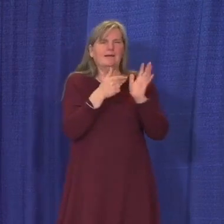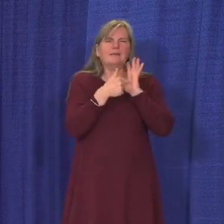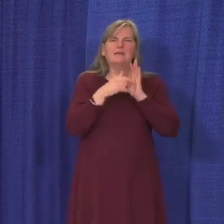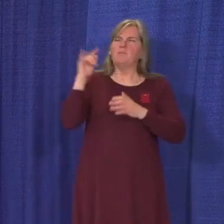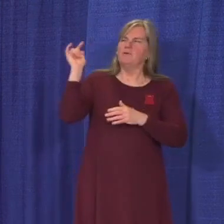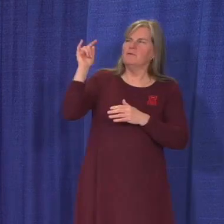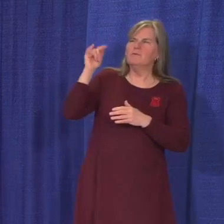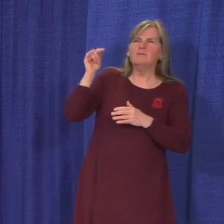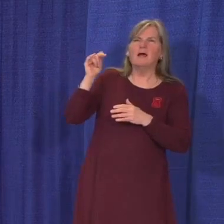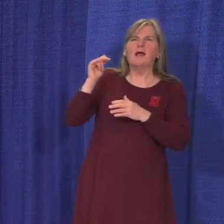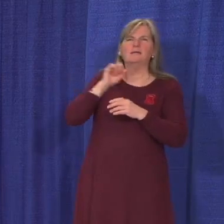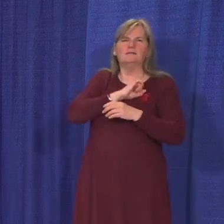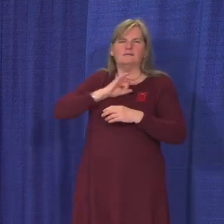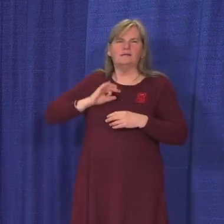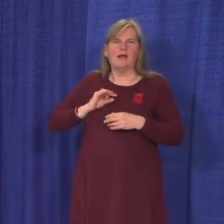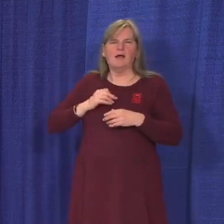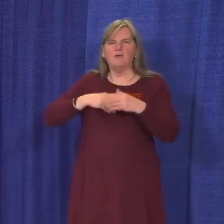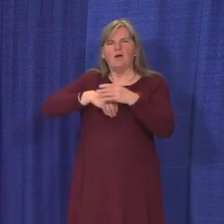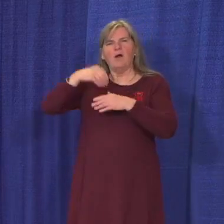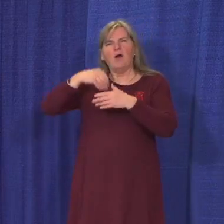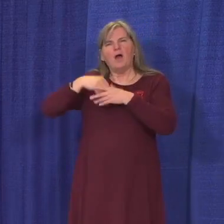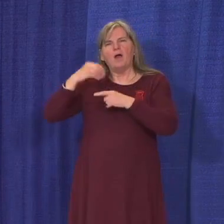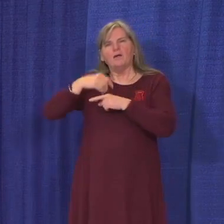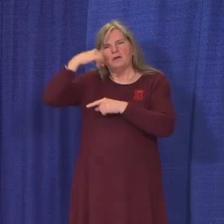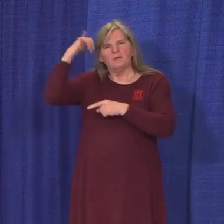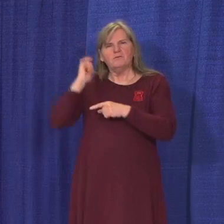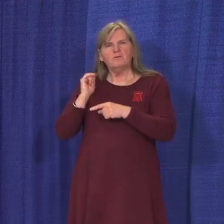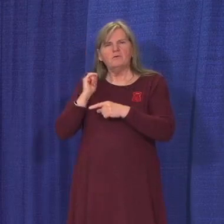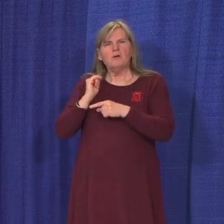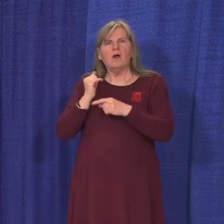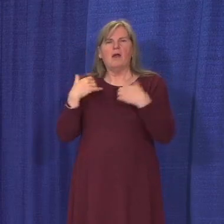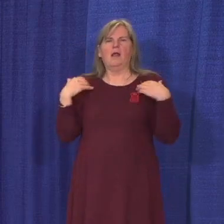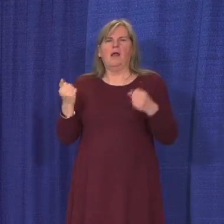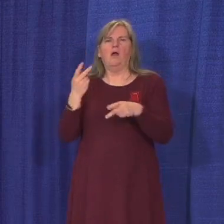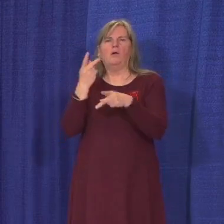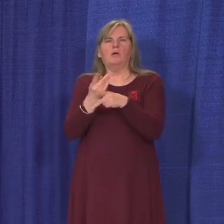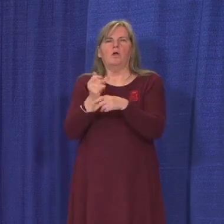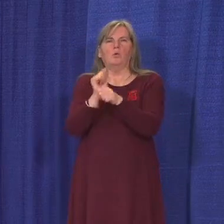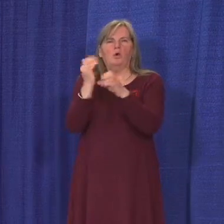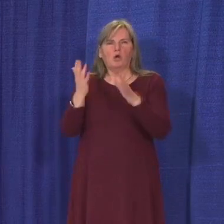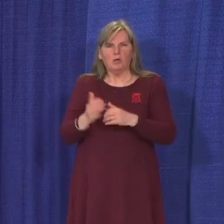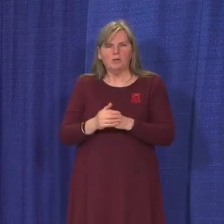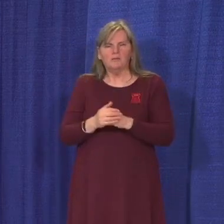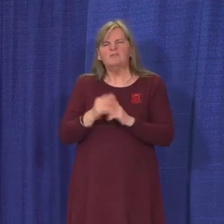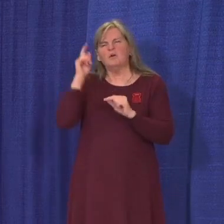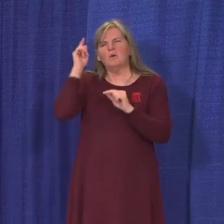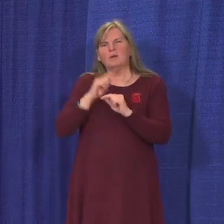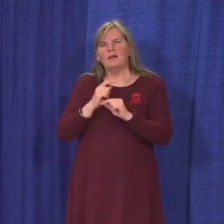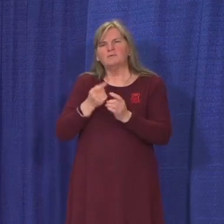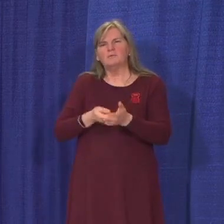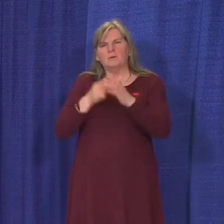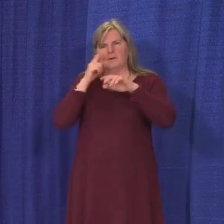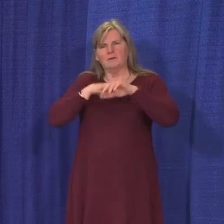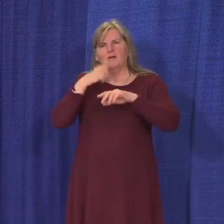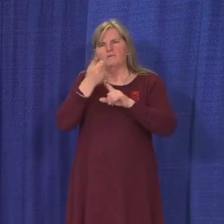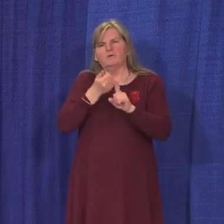We are doing so through occupational screening for essential workers who must travel consistently for work